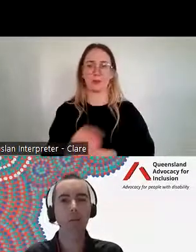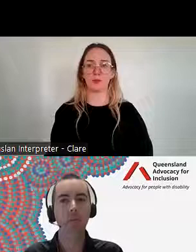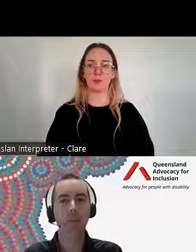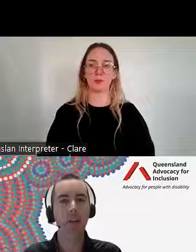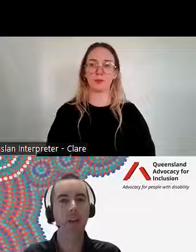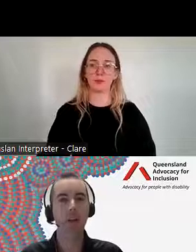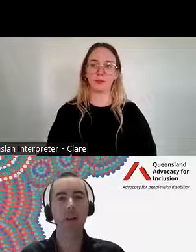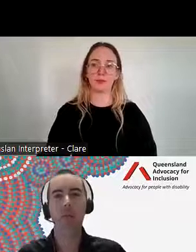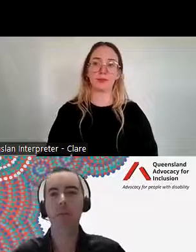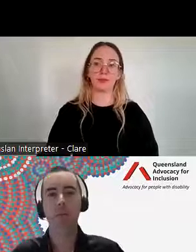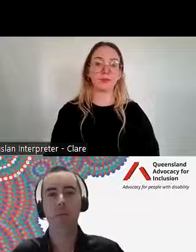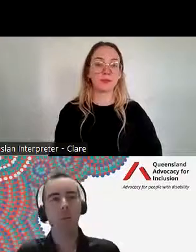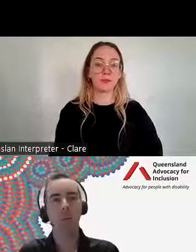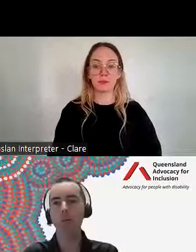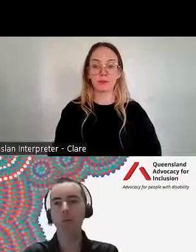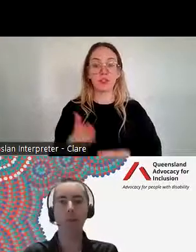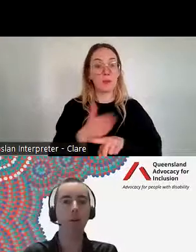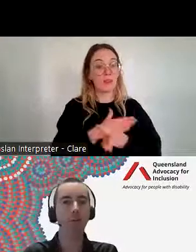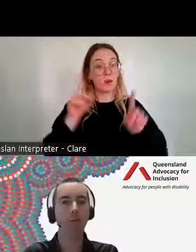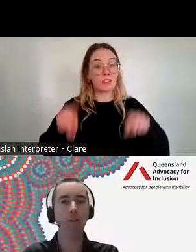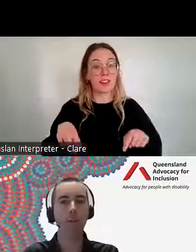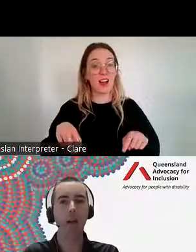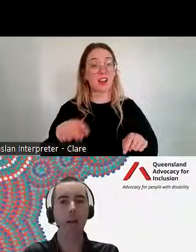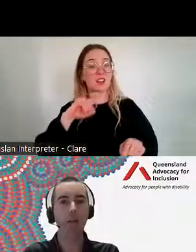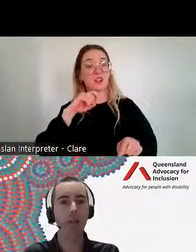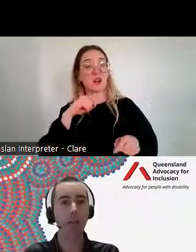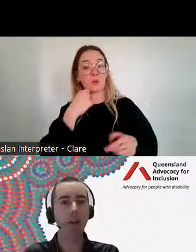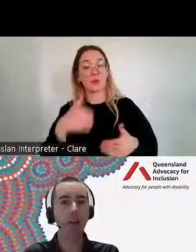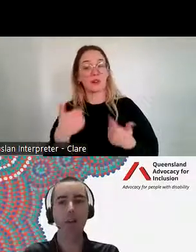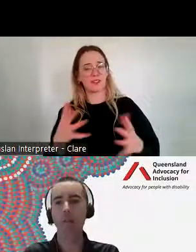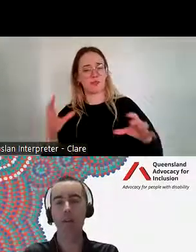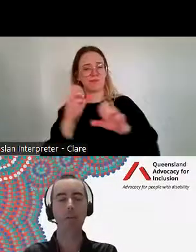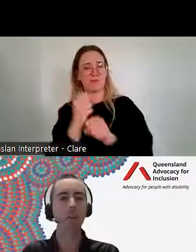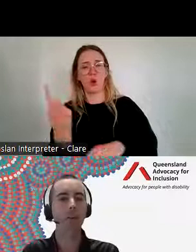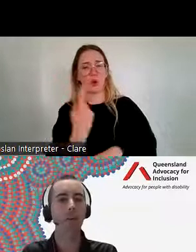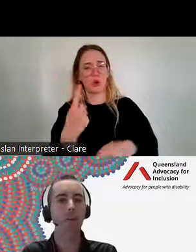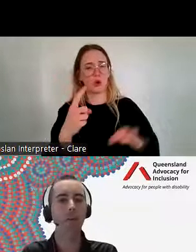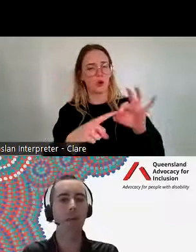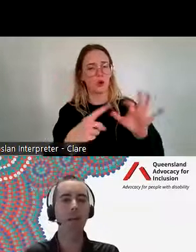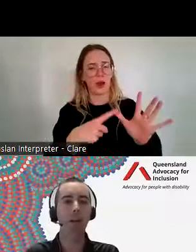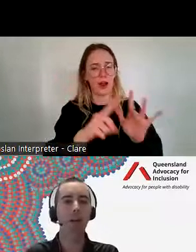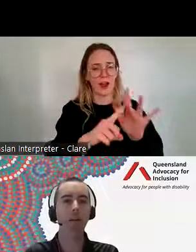Before we get started, I thought we might start with an overview of QAI. We're an independent